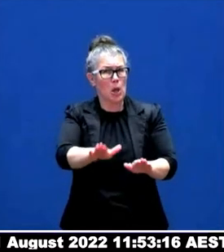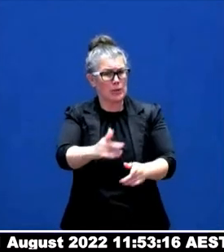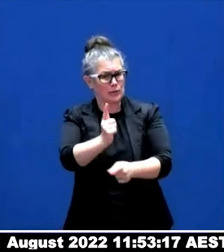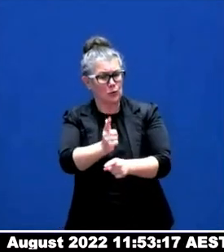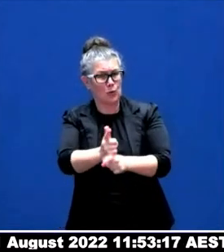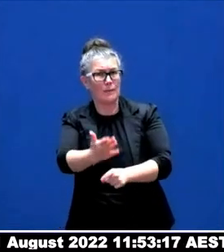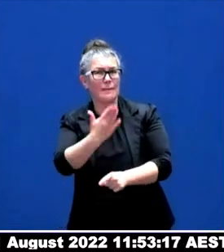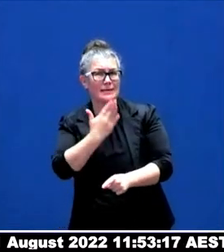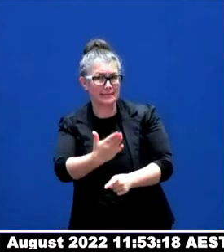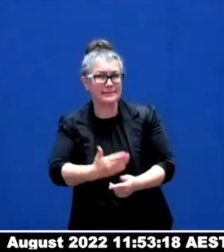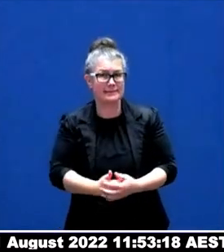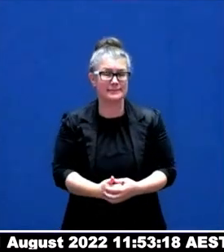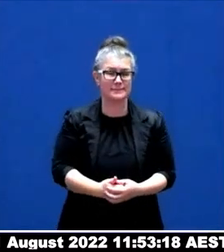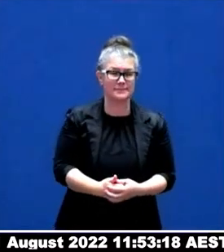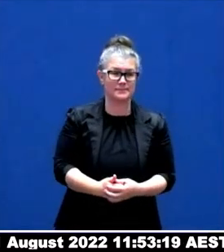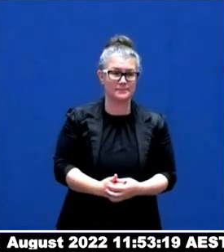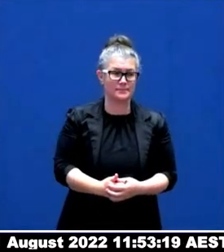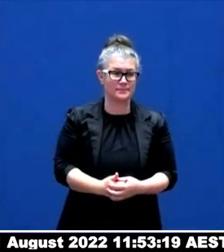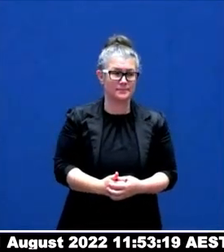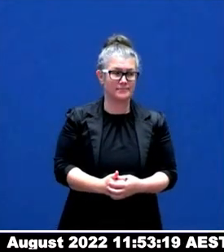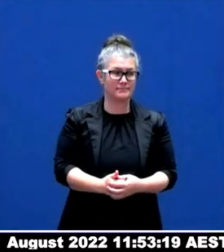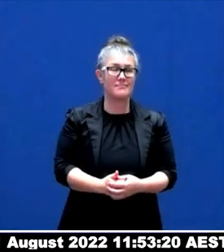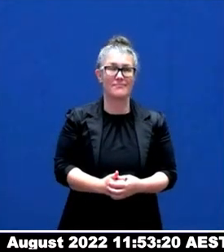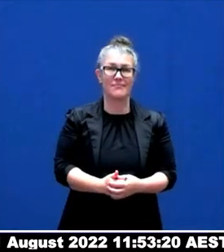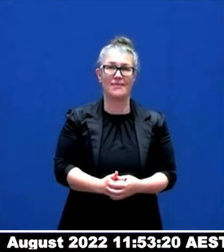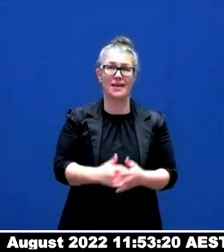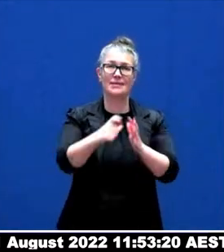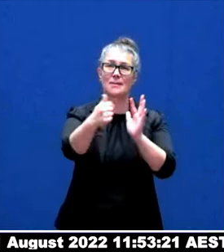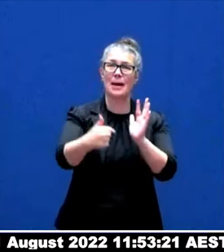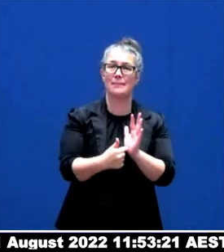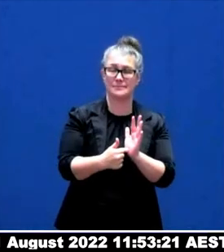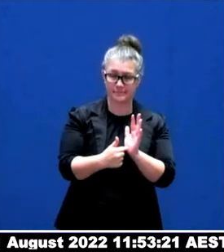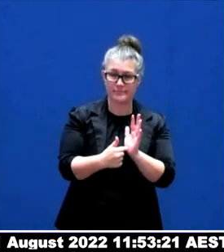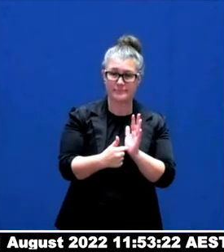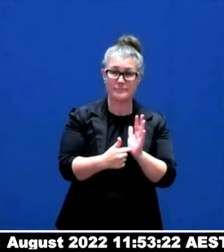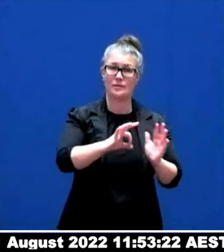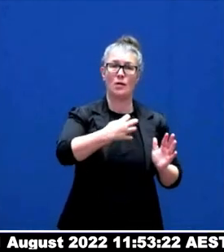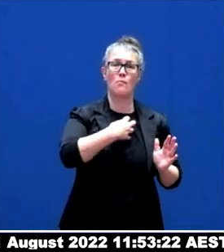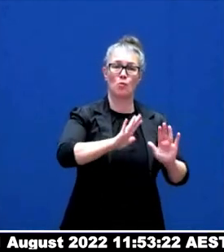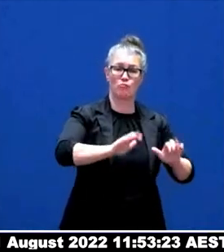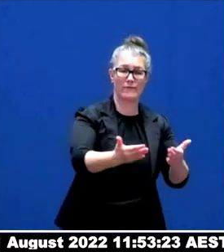Thanks. ZOE DENDLE: So, the Department's no longer a delivery of service for people with